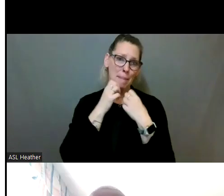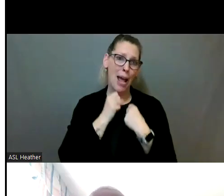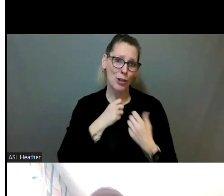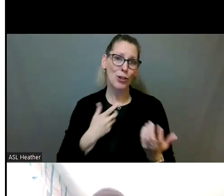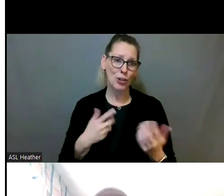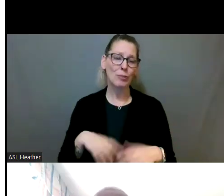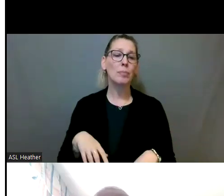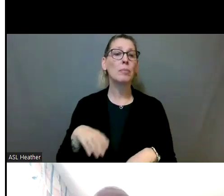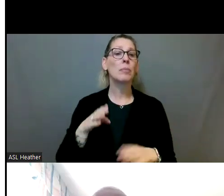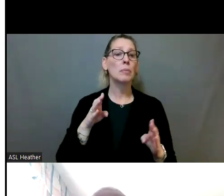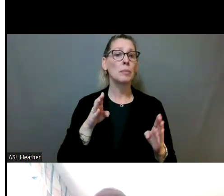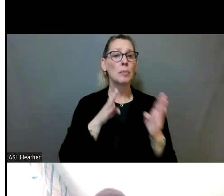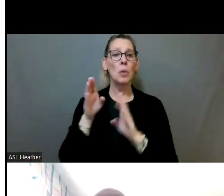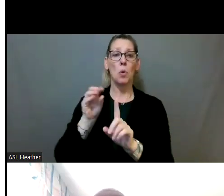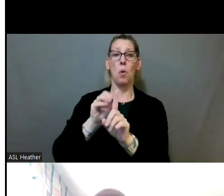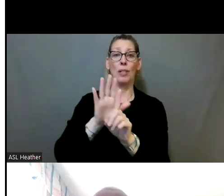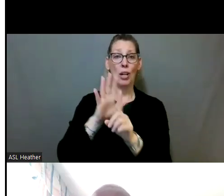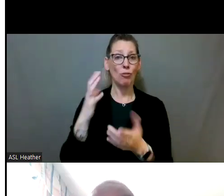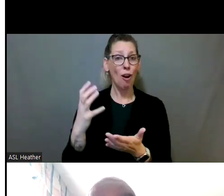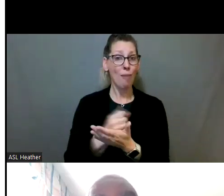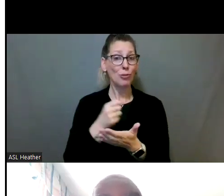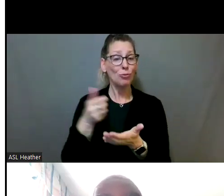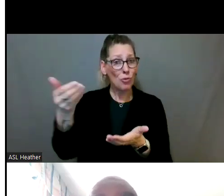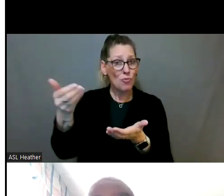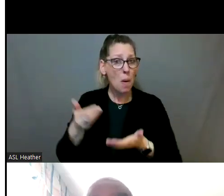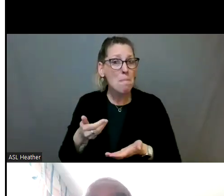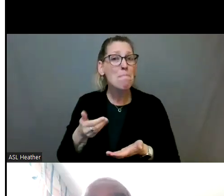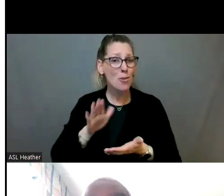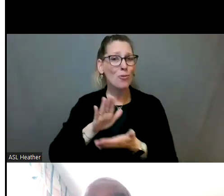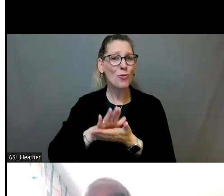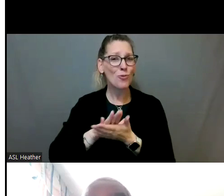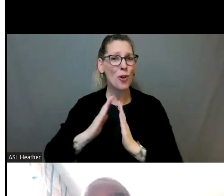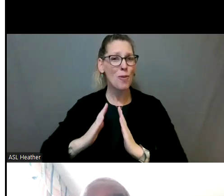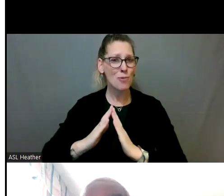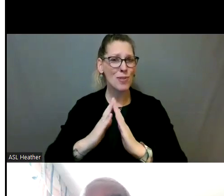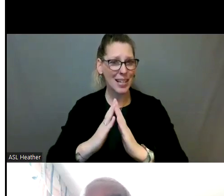are opportunity to welcome students to the school community. A lot of